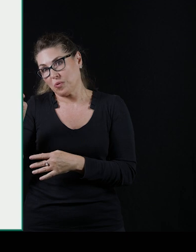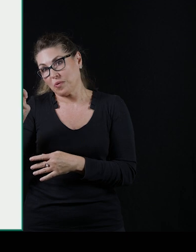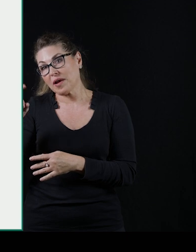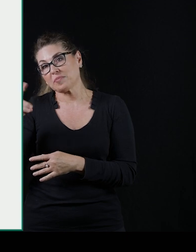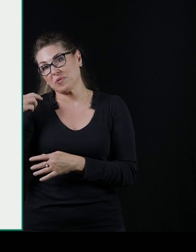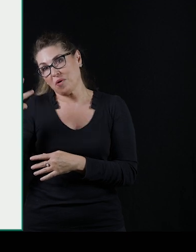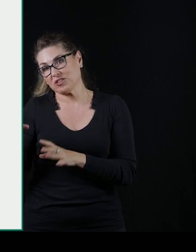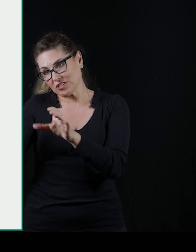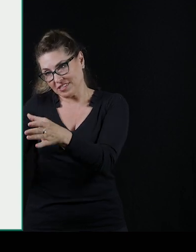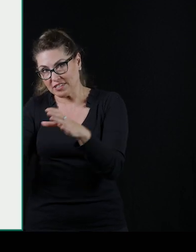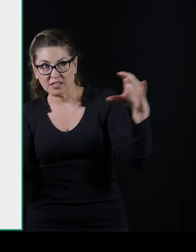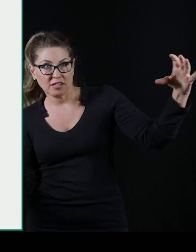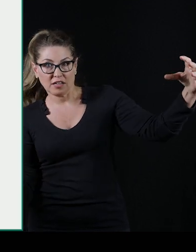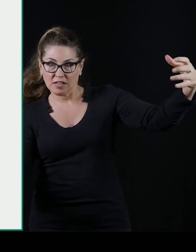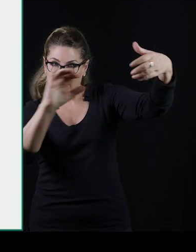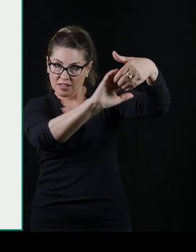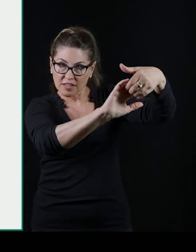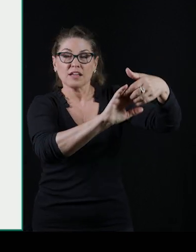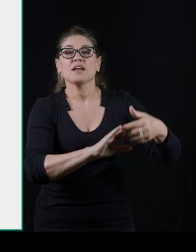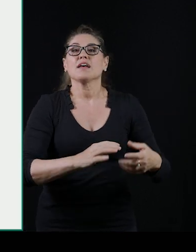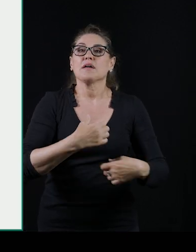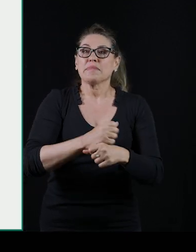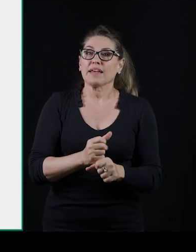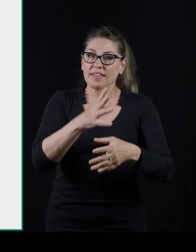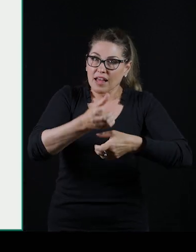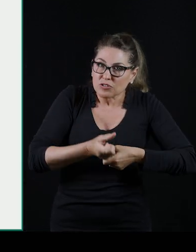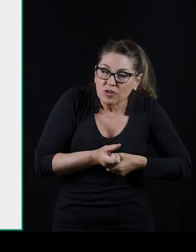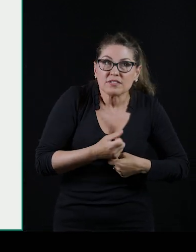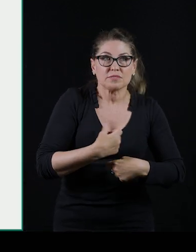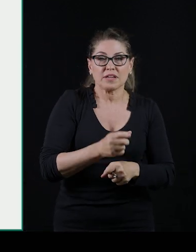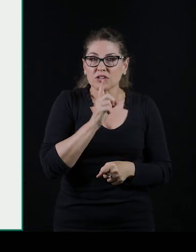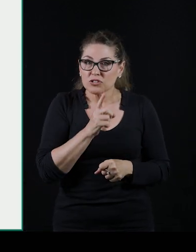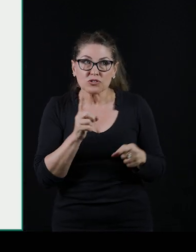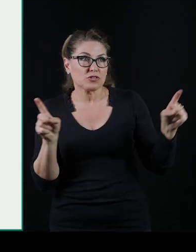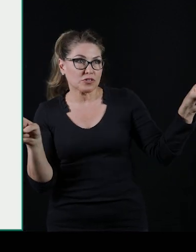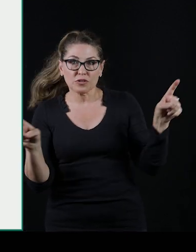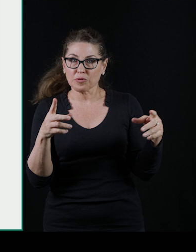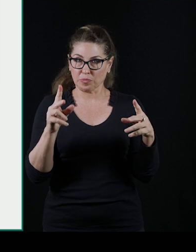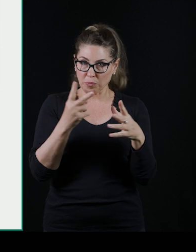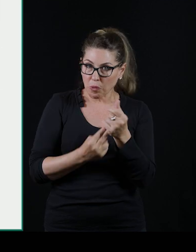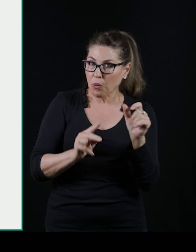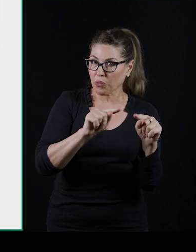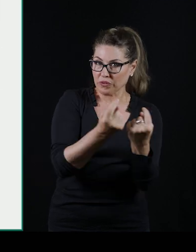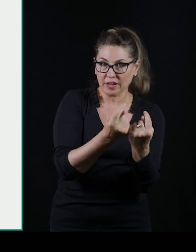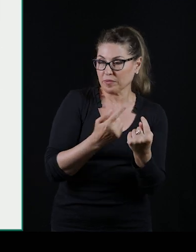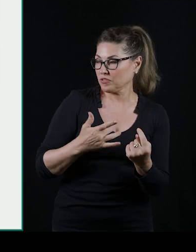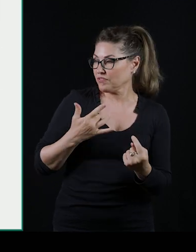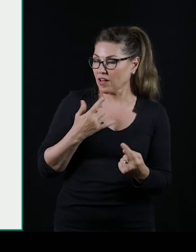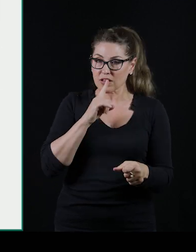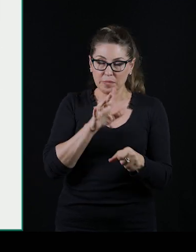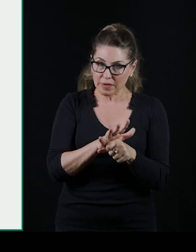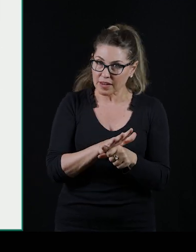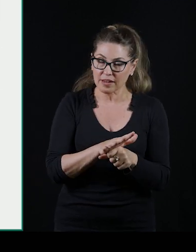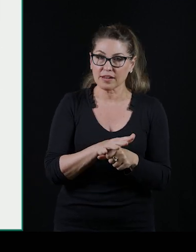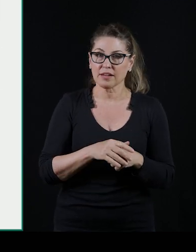A building that trust really helped to make sure that both teams felt committed and building the relationships helped make sure